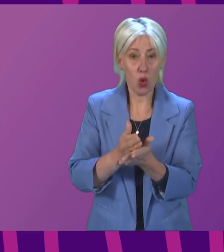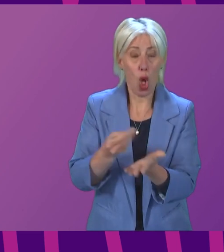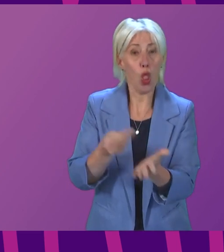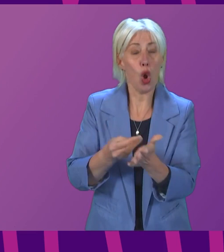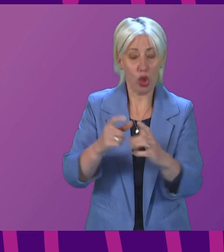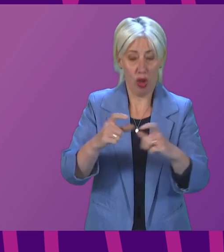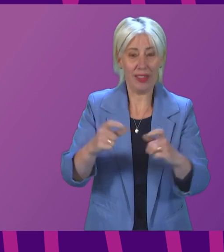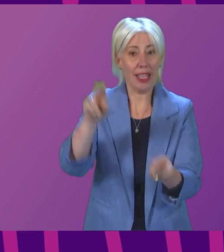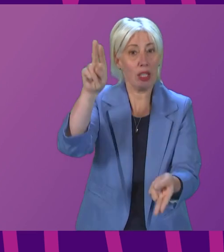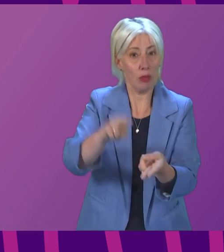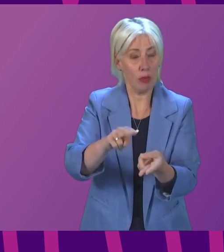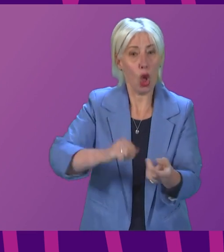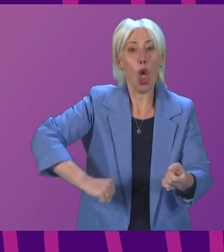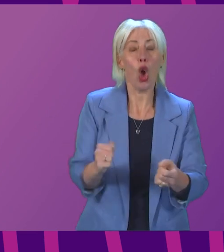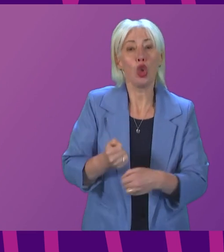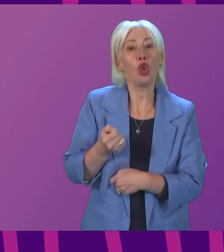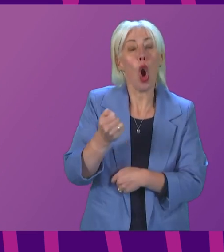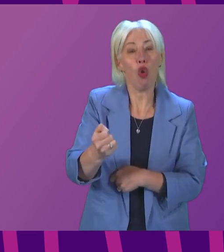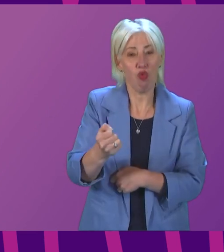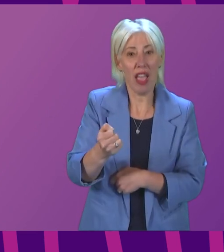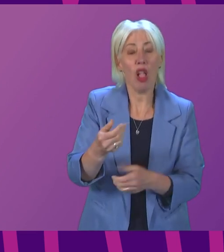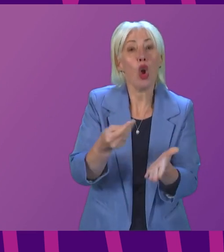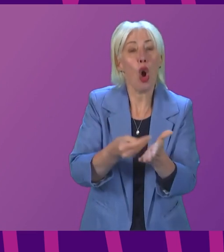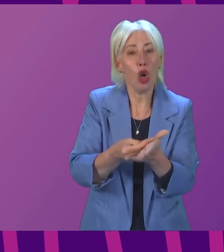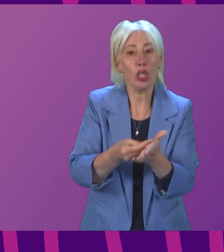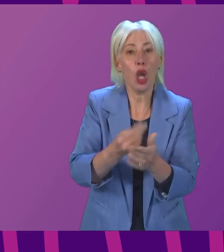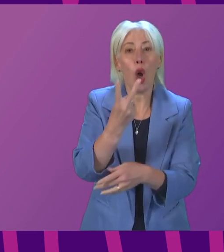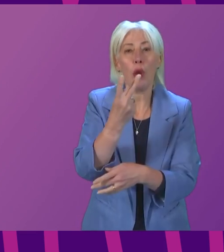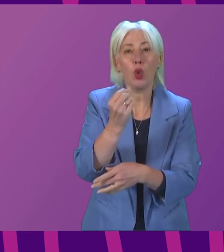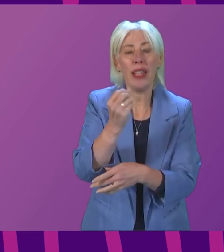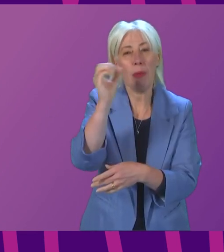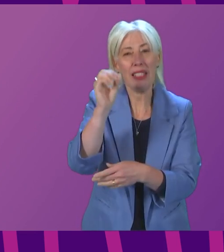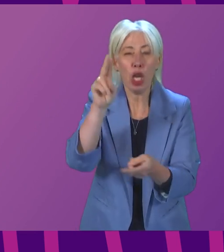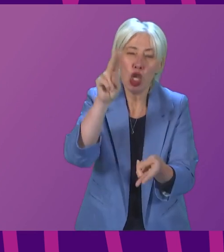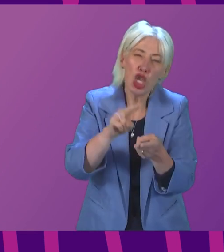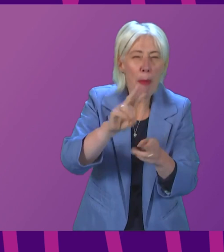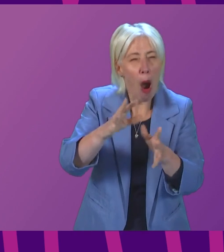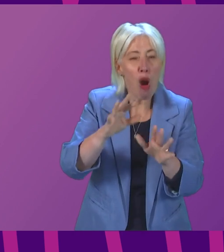ScotRail fares are, on average, 20 per cent cheaper than in those areas of the United